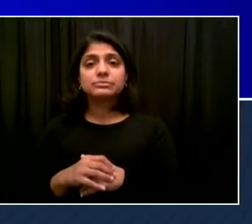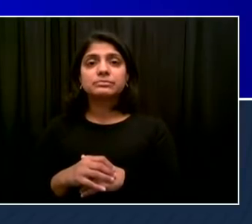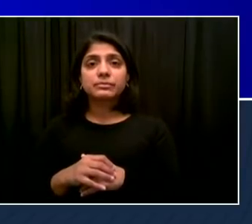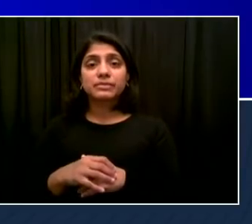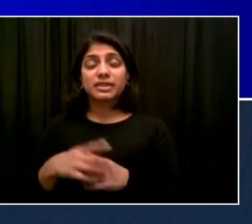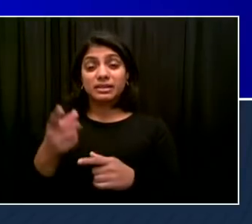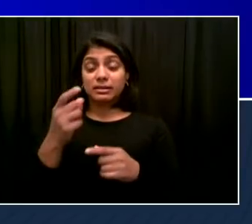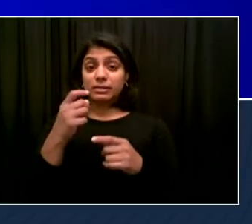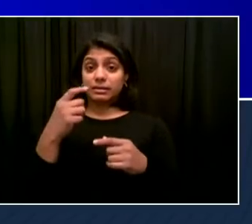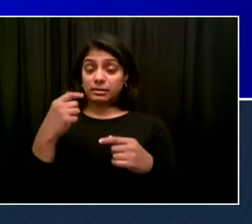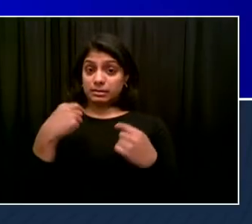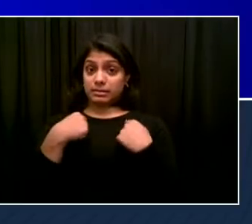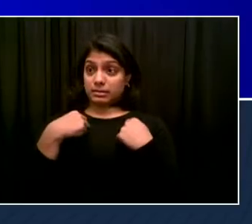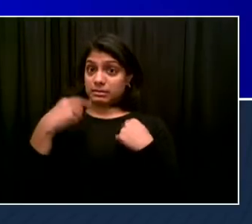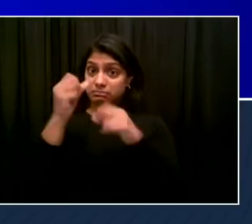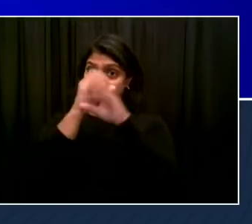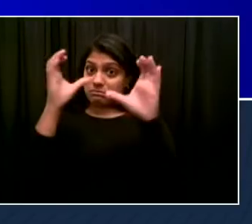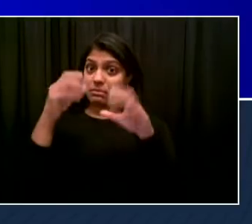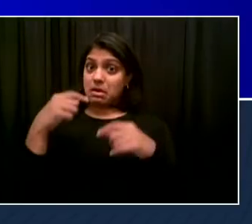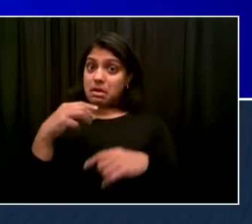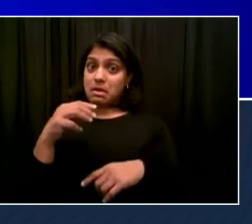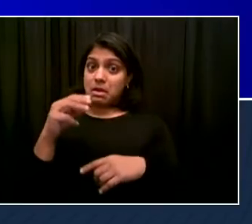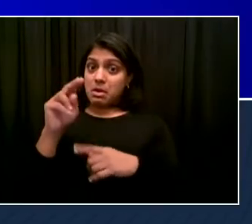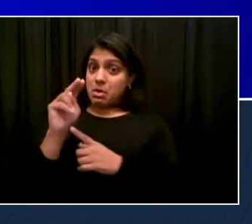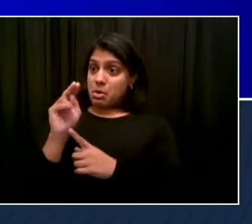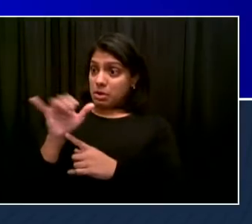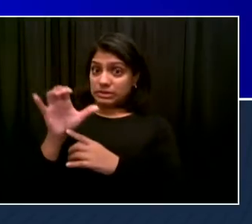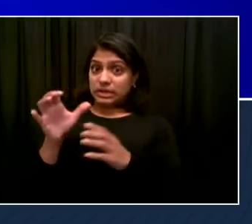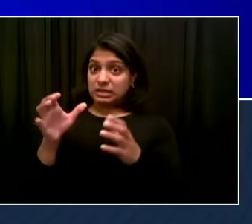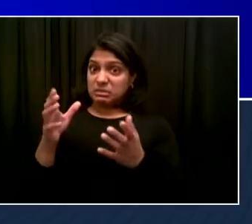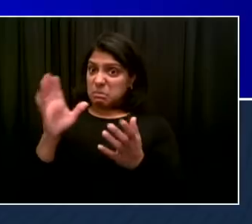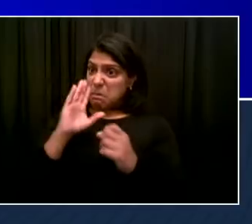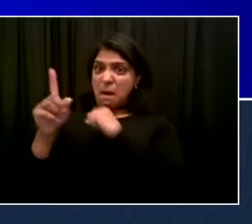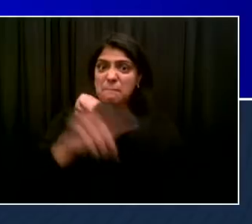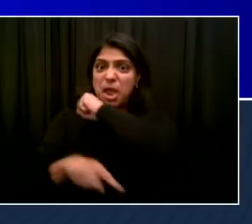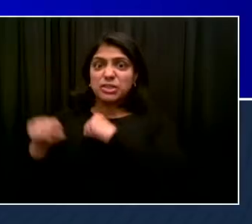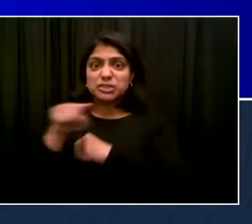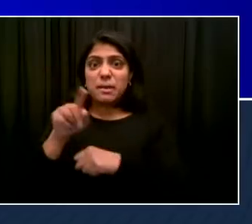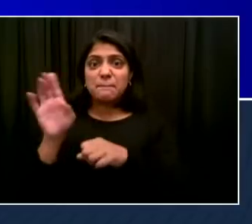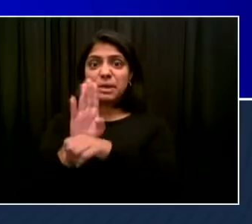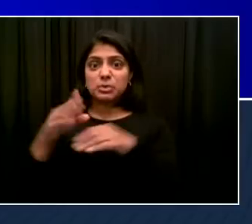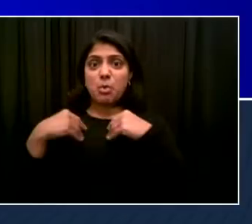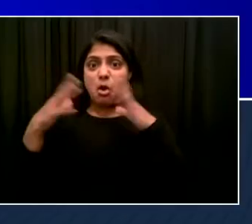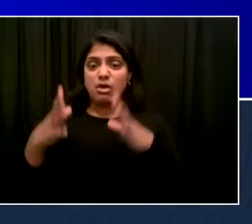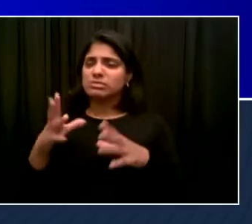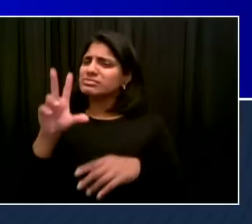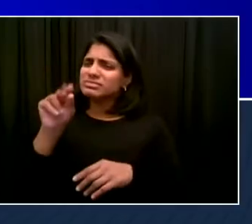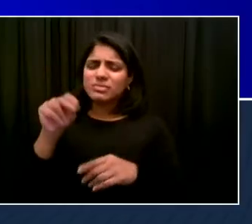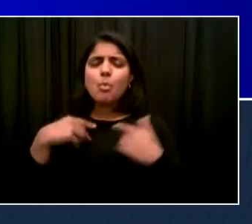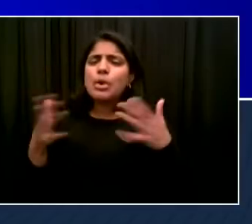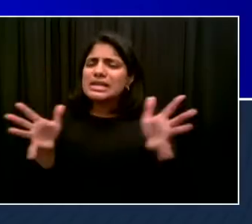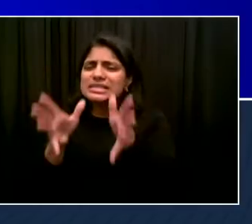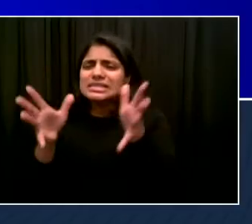THAT'S WHAT WE DID WITH KEY 2 NYC EXTRAORDINARY HIGH LEVELS OF